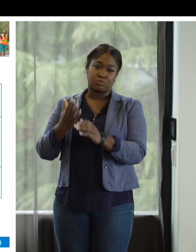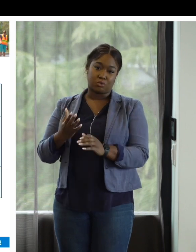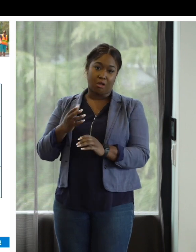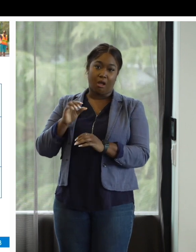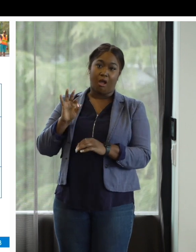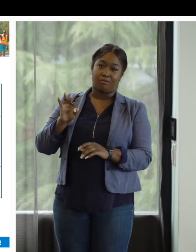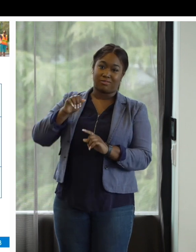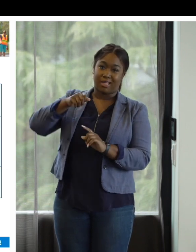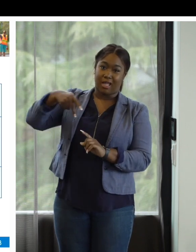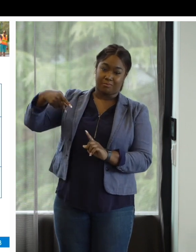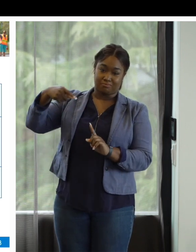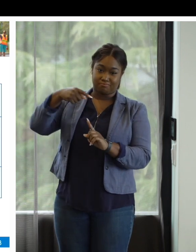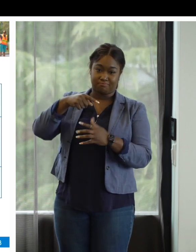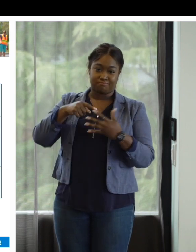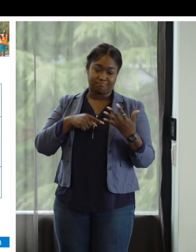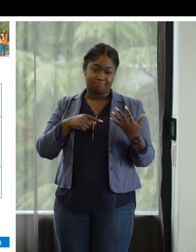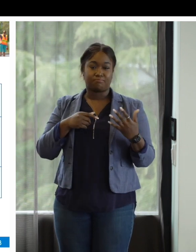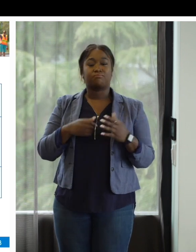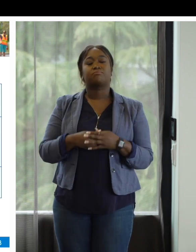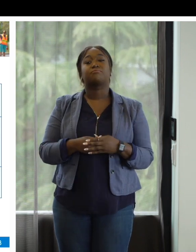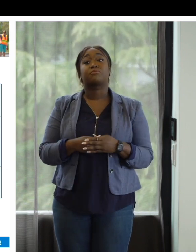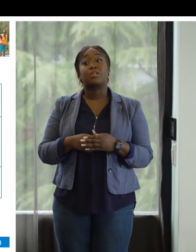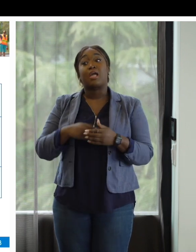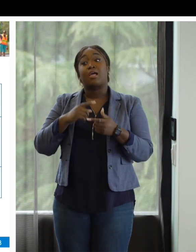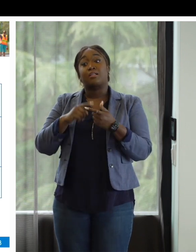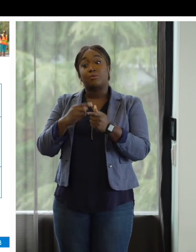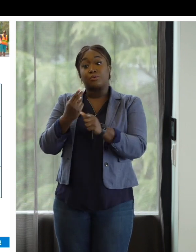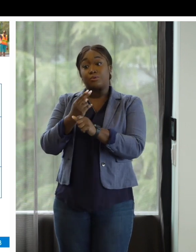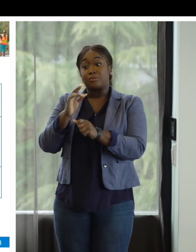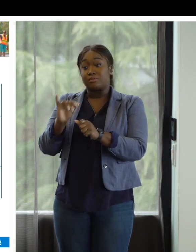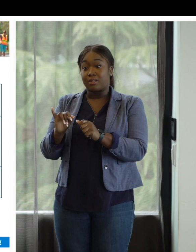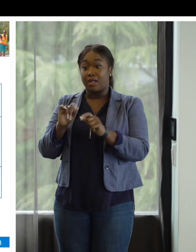identify where there were gaps in the standards.